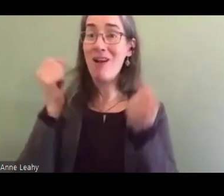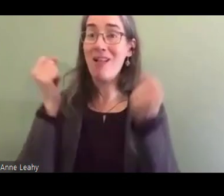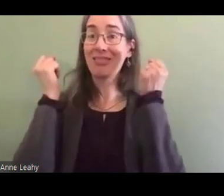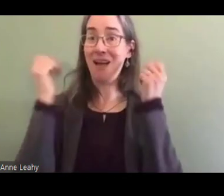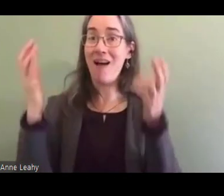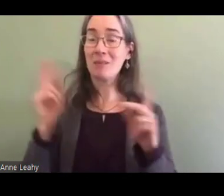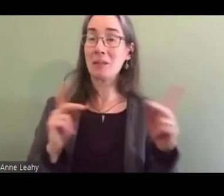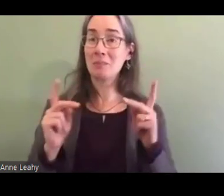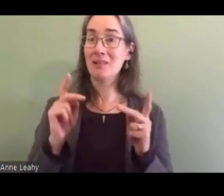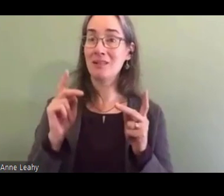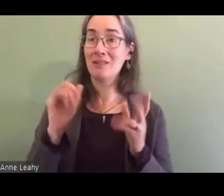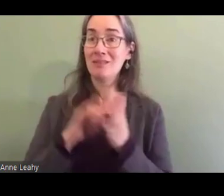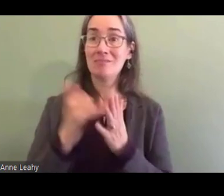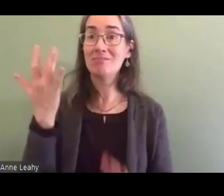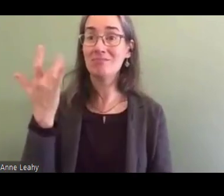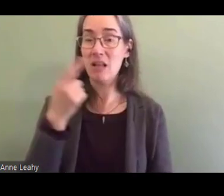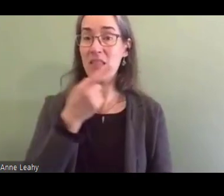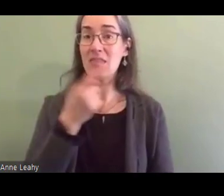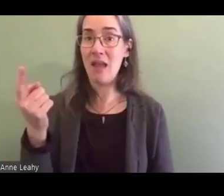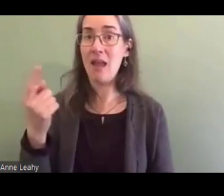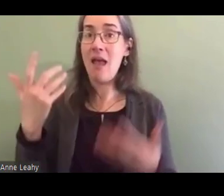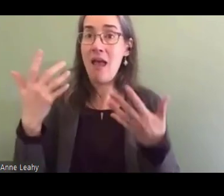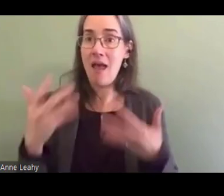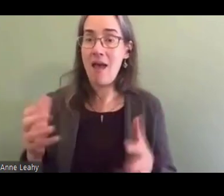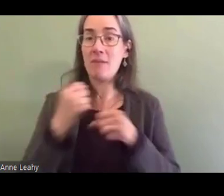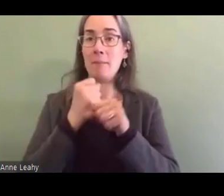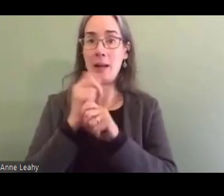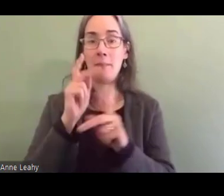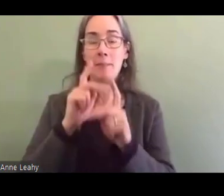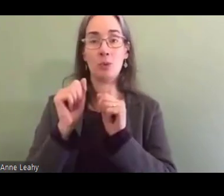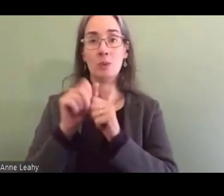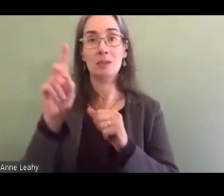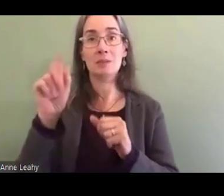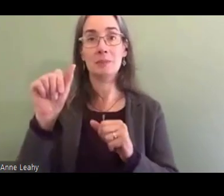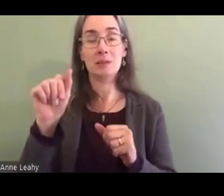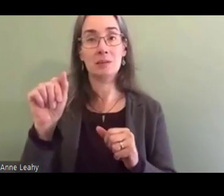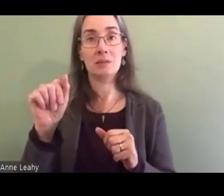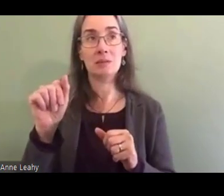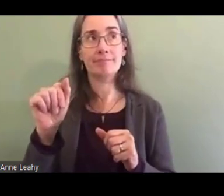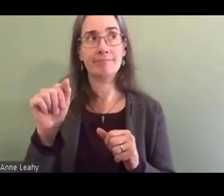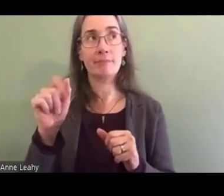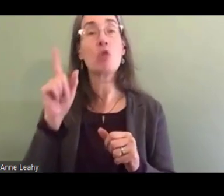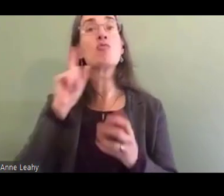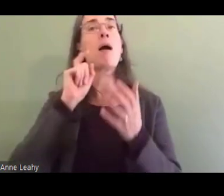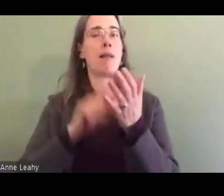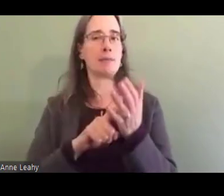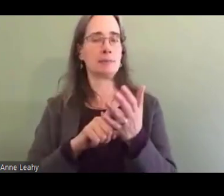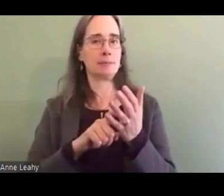And that is because they have made, people with disabilities,